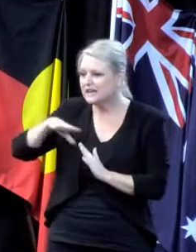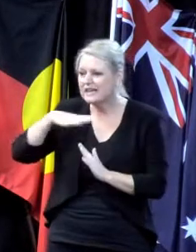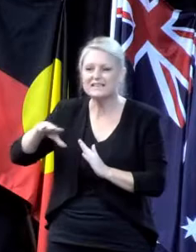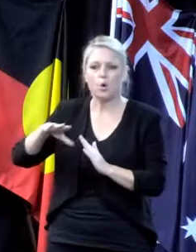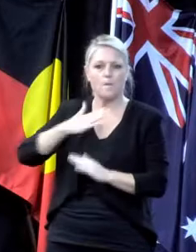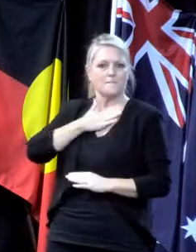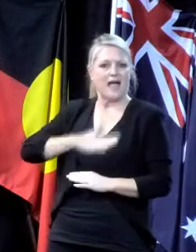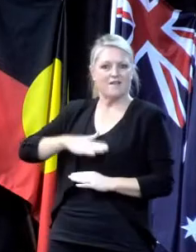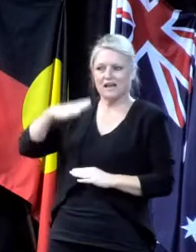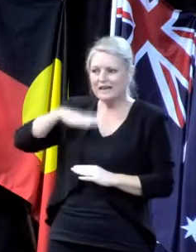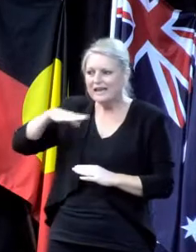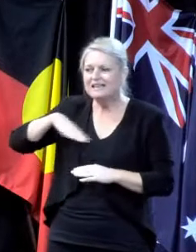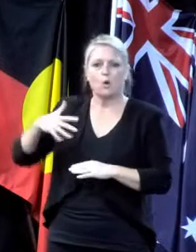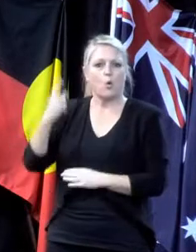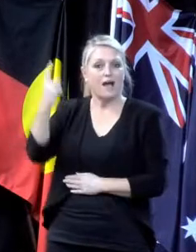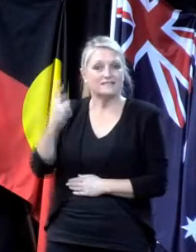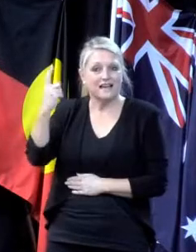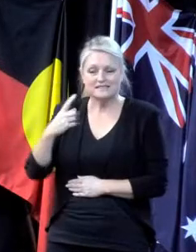needs and attendance, will have a case manager.